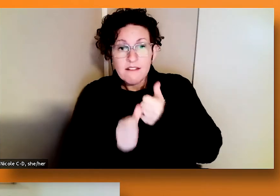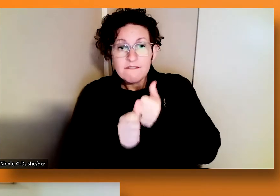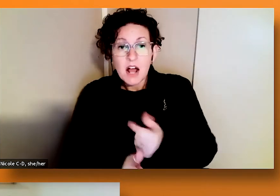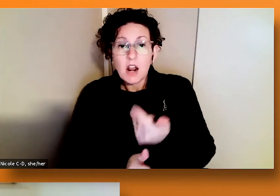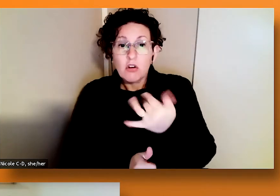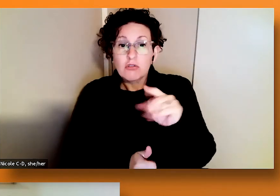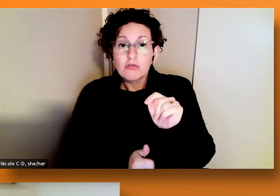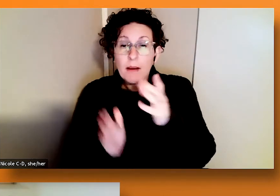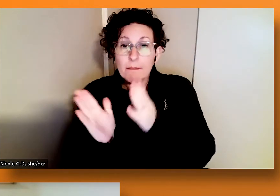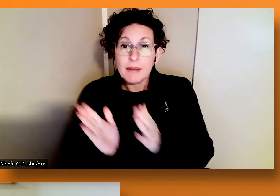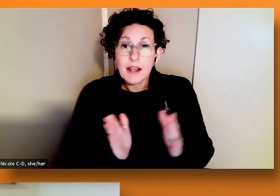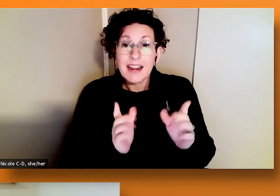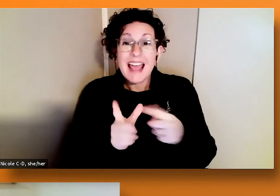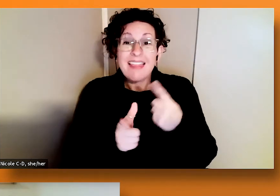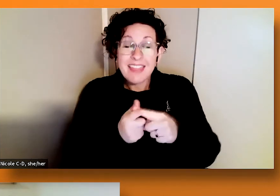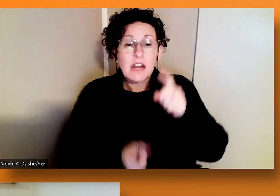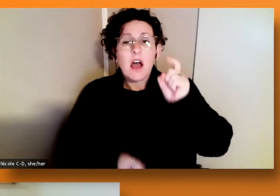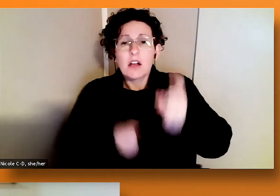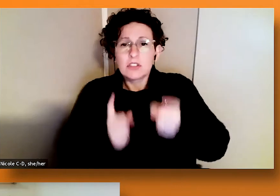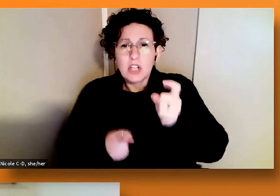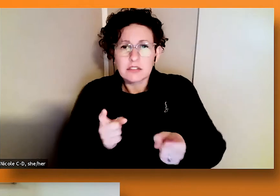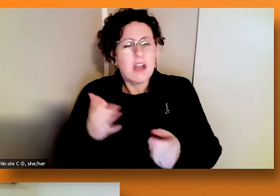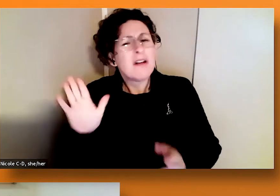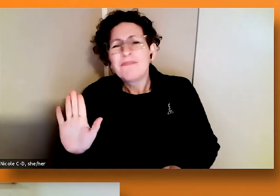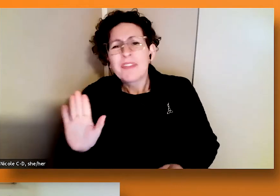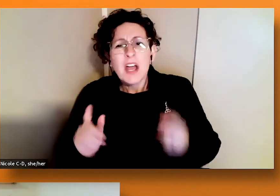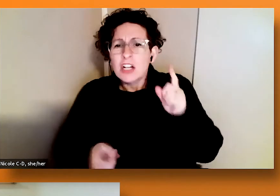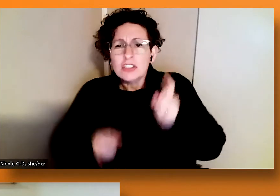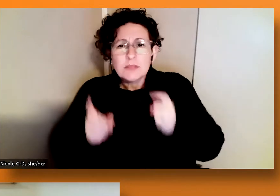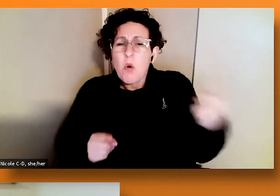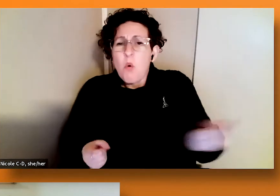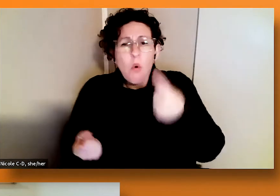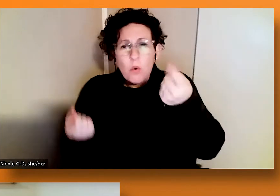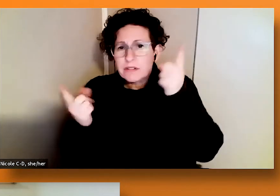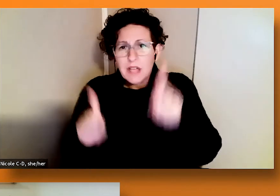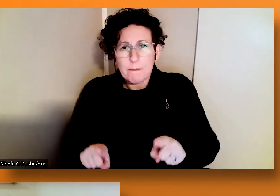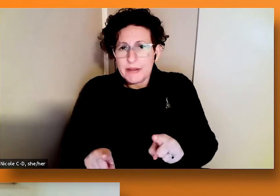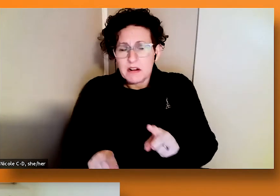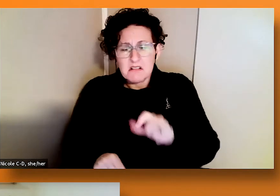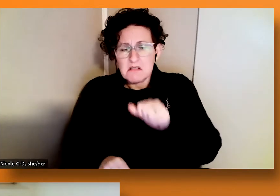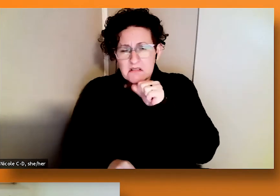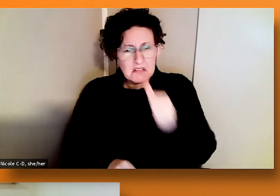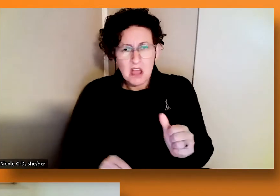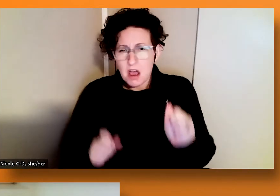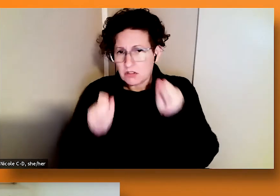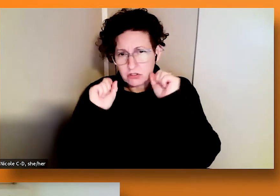and then making adjustments, which always have to happen throughout the life of a grant,